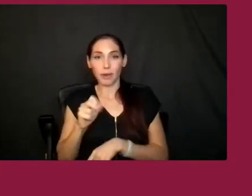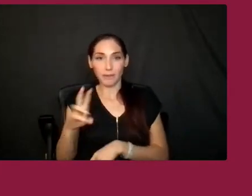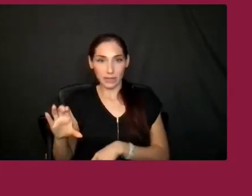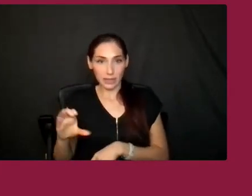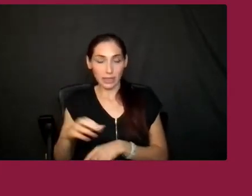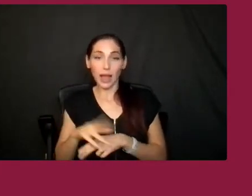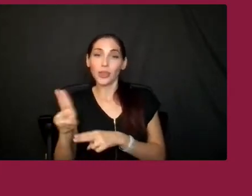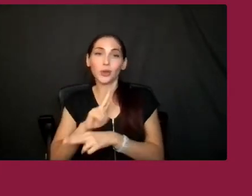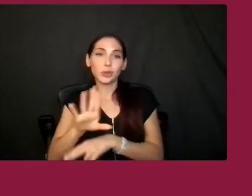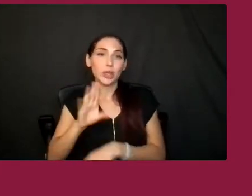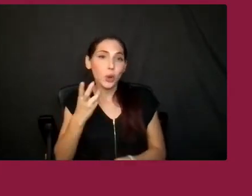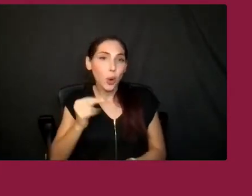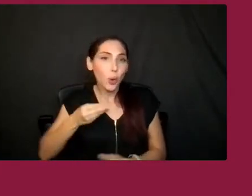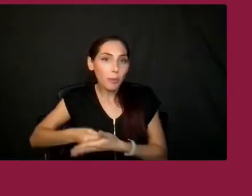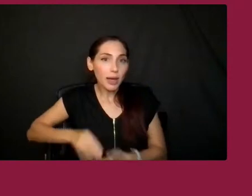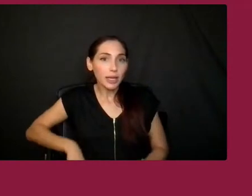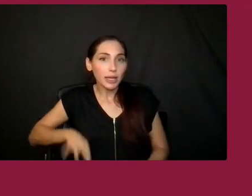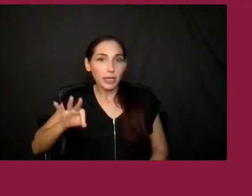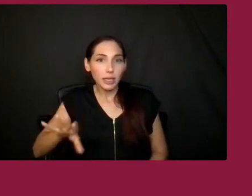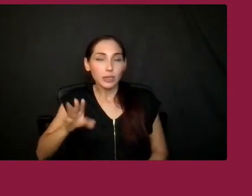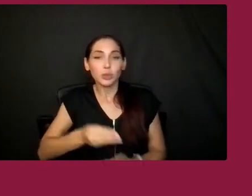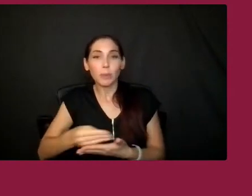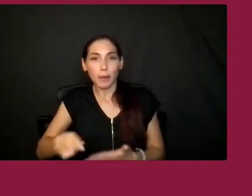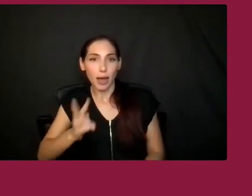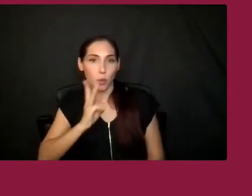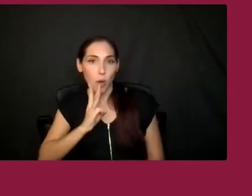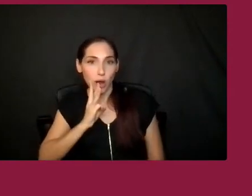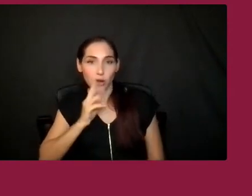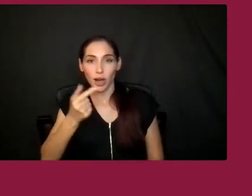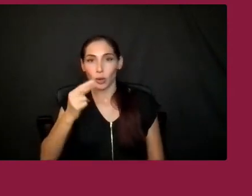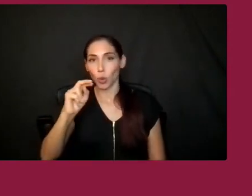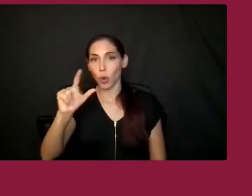using their own money to purchase water and granola bars for our athletes.